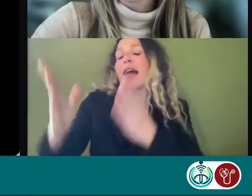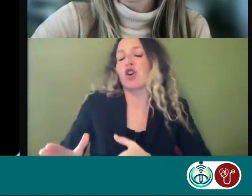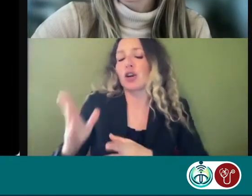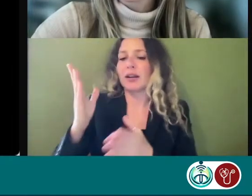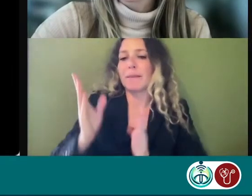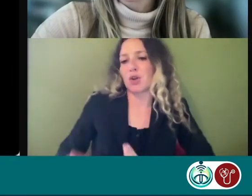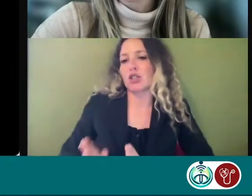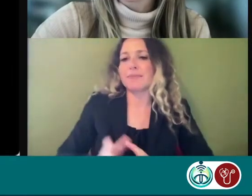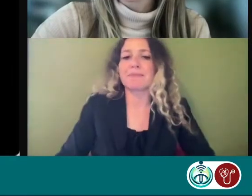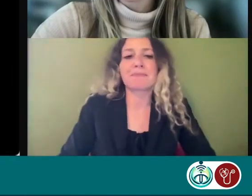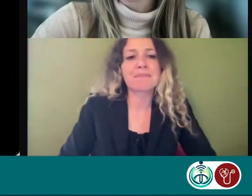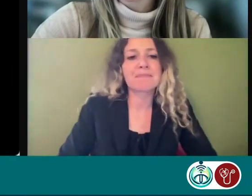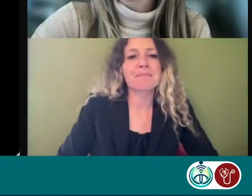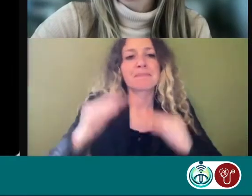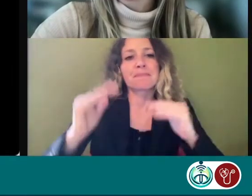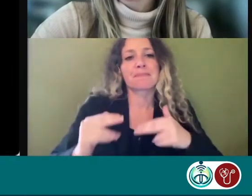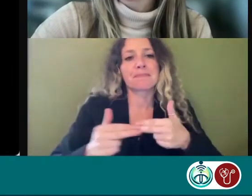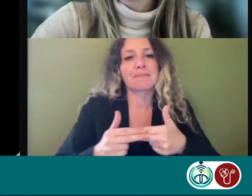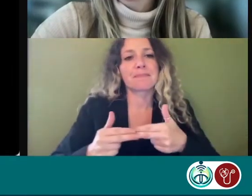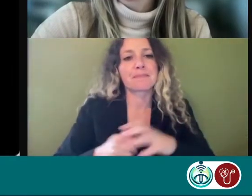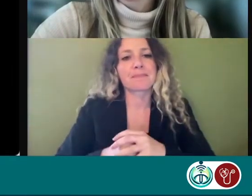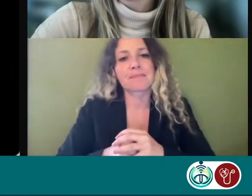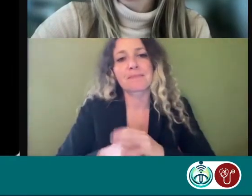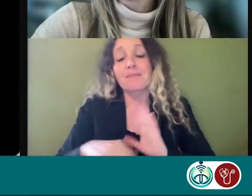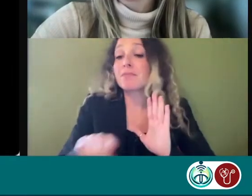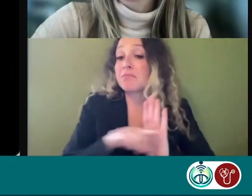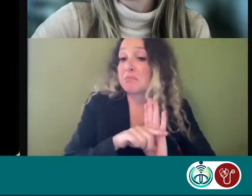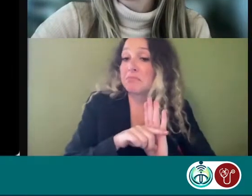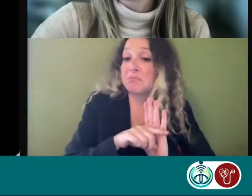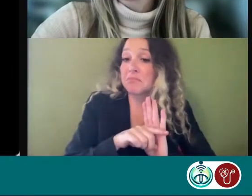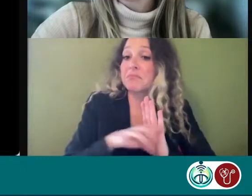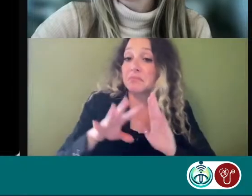please. There were some negative things that were mentioned in our focus groups.